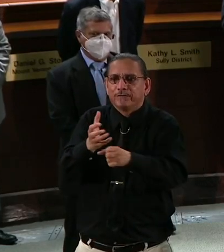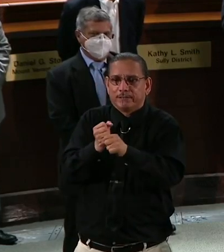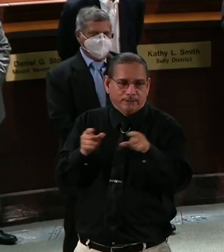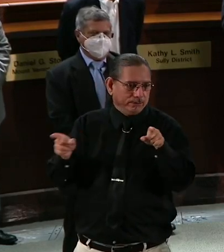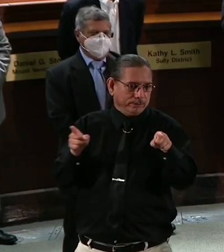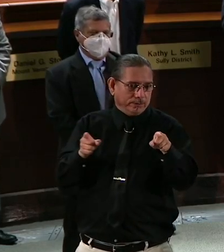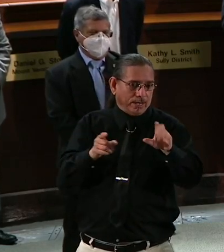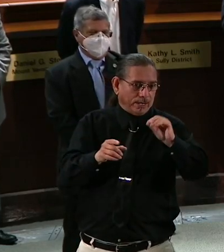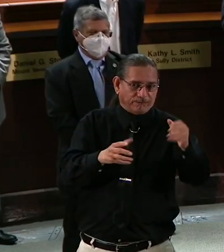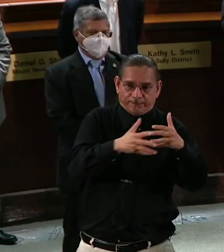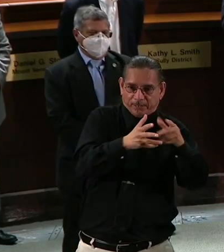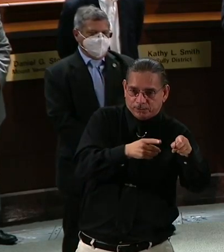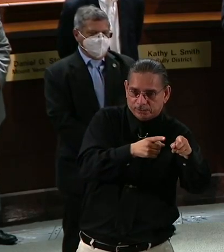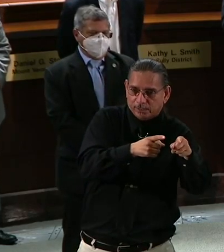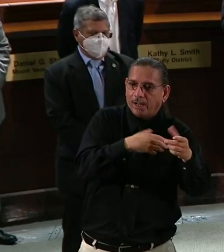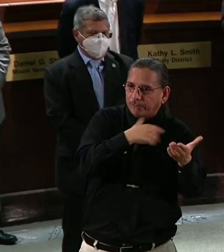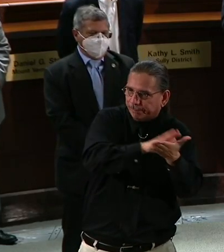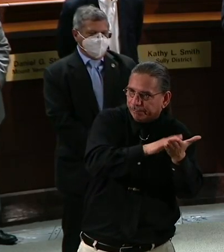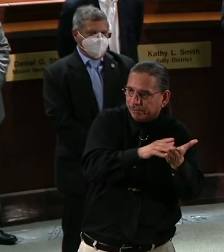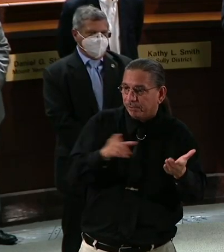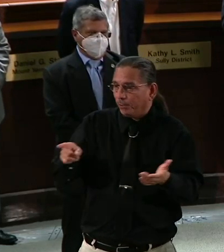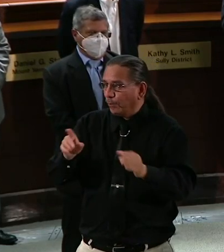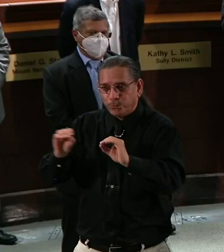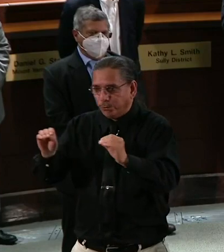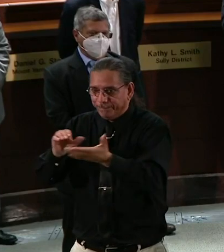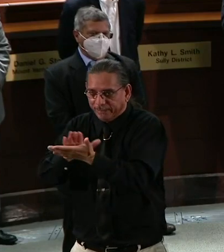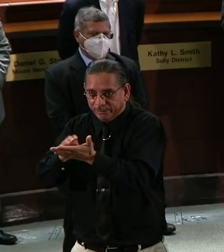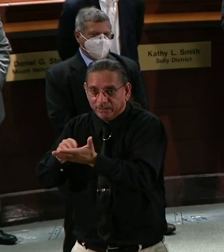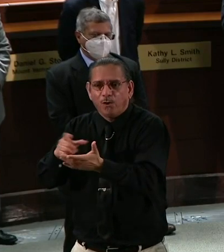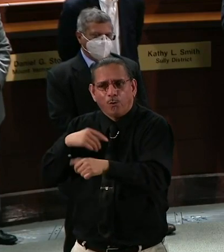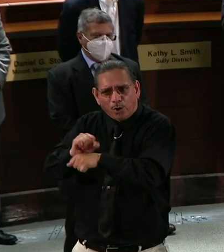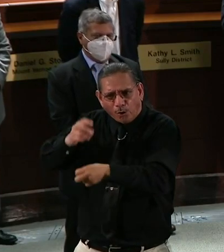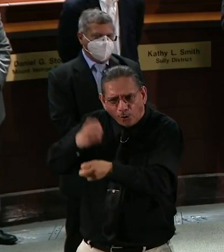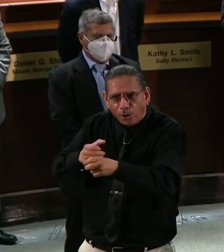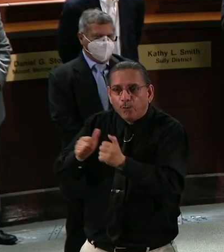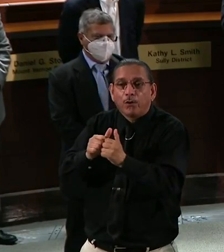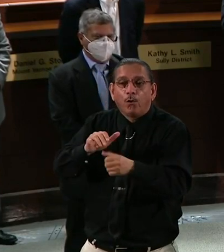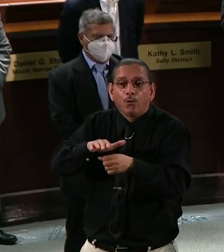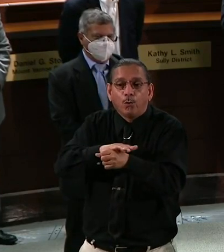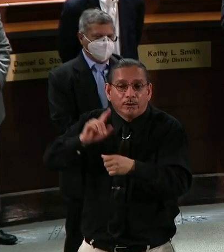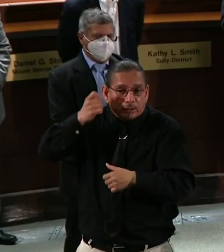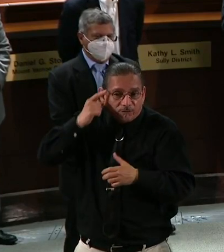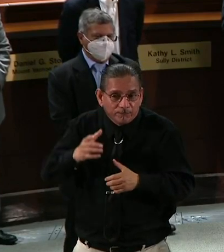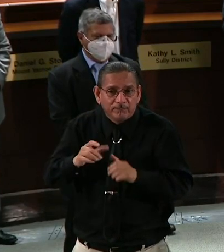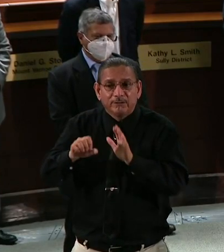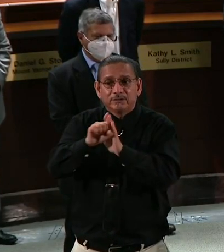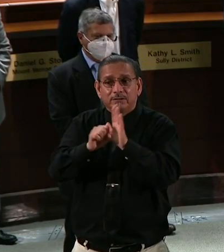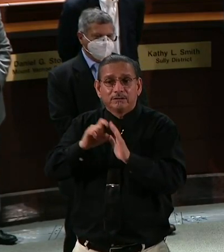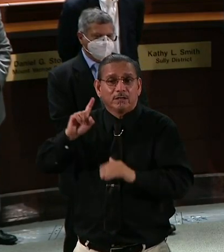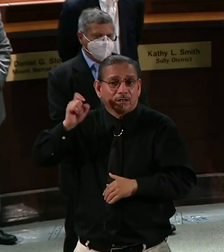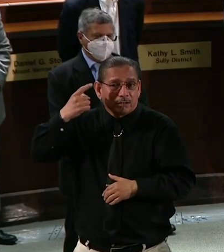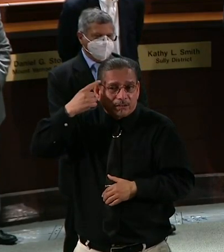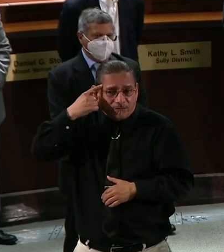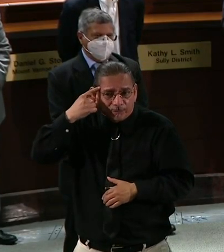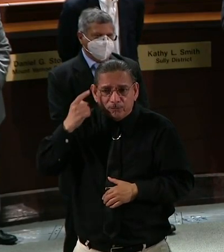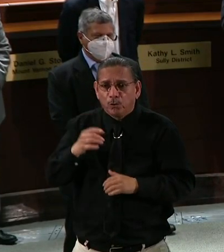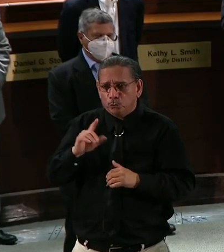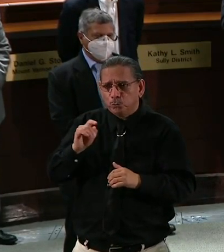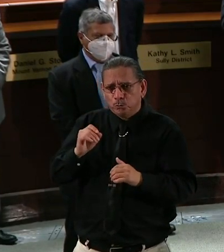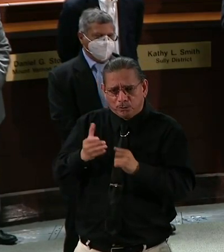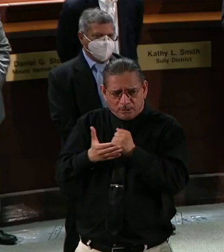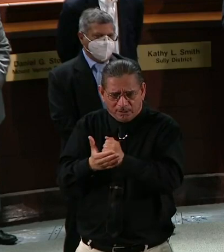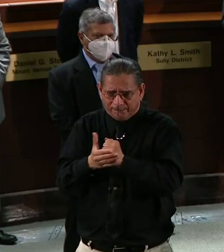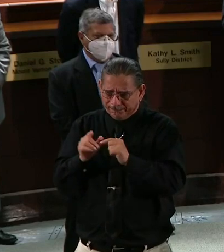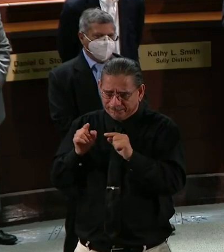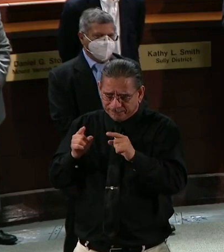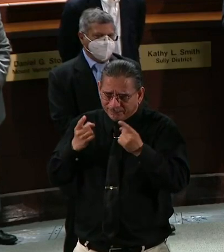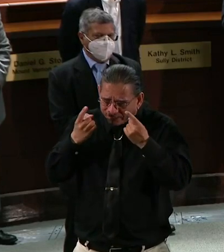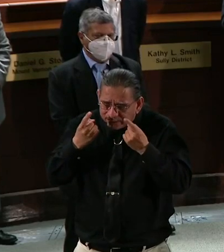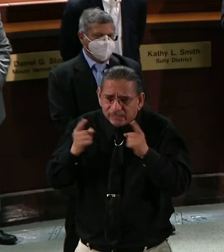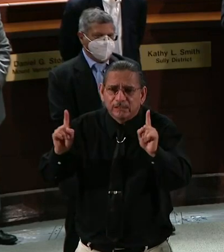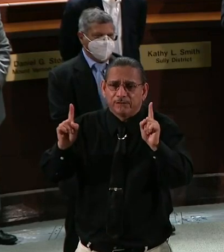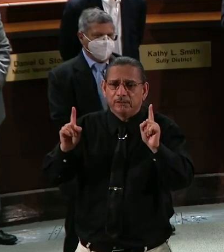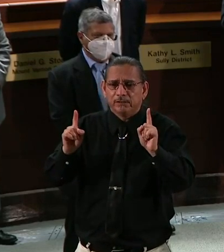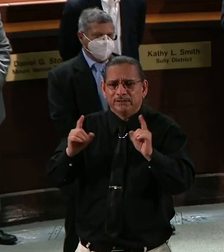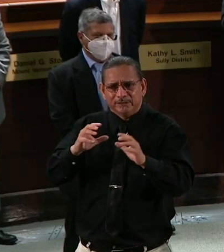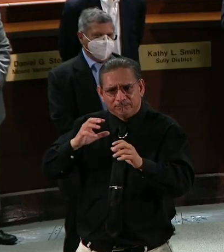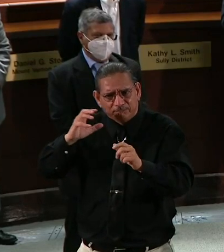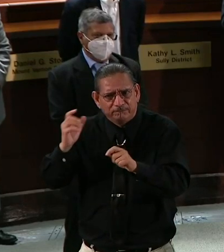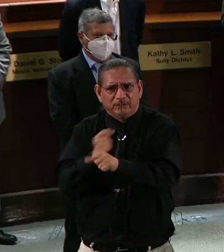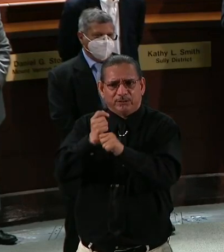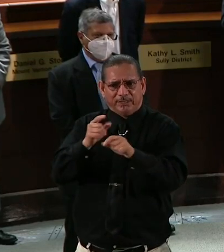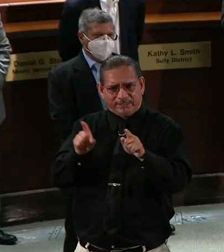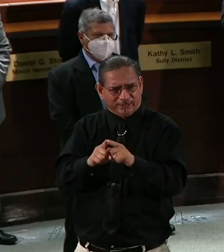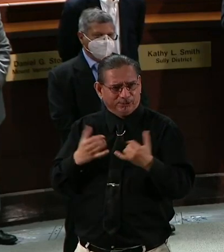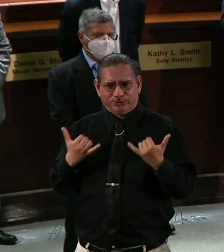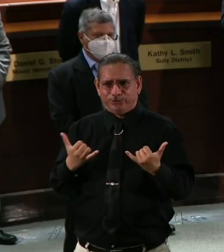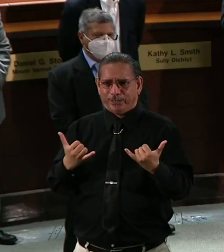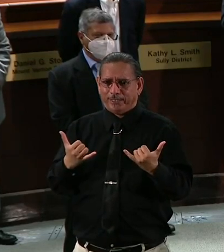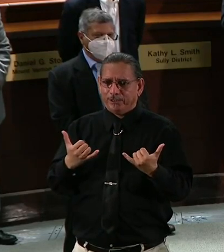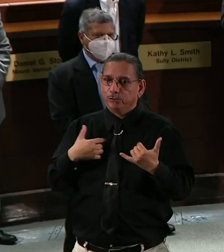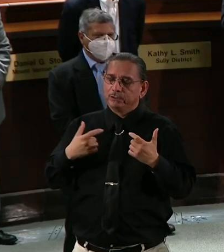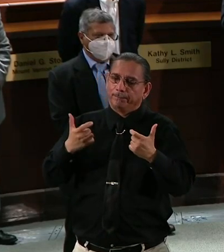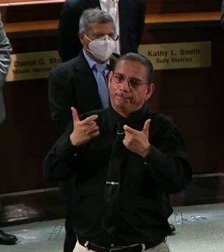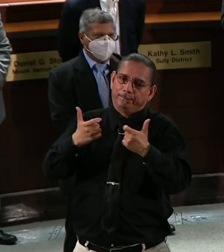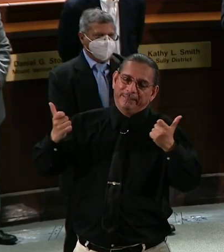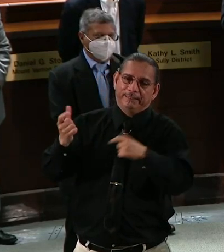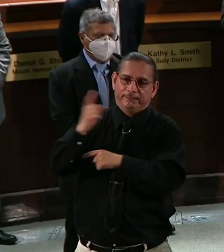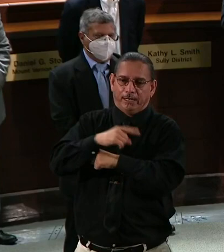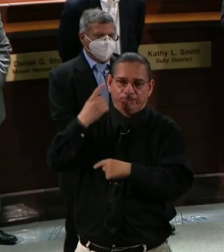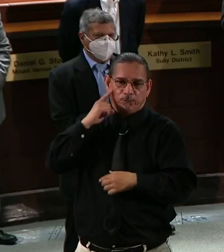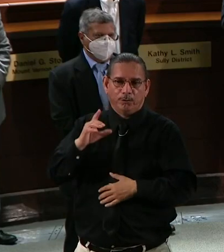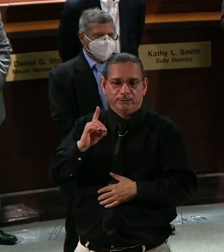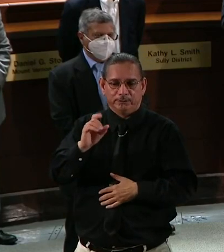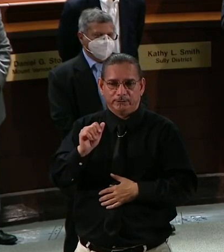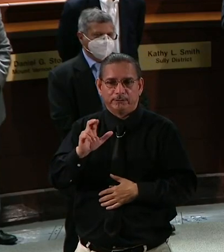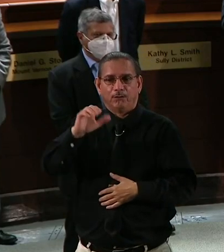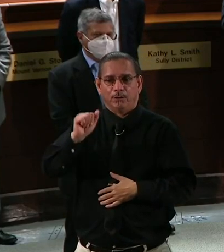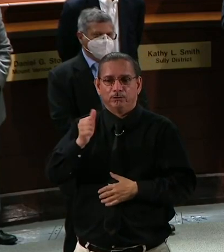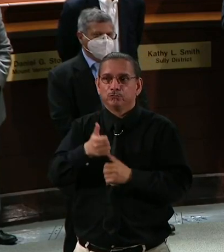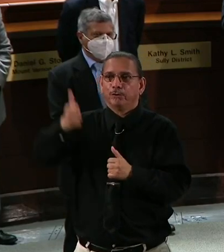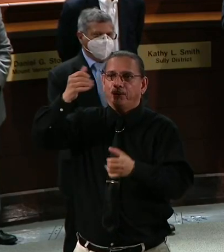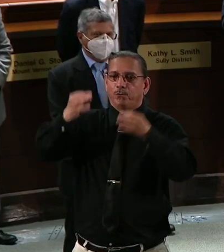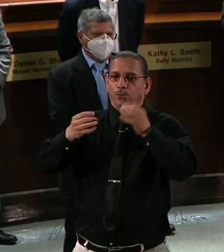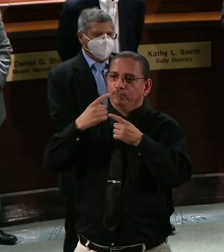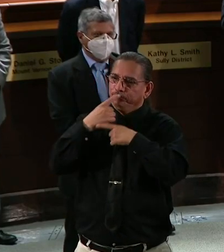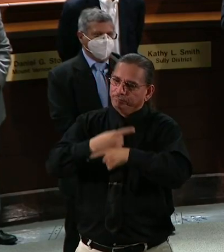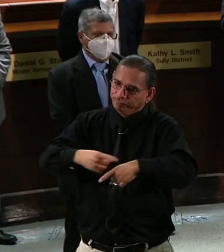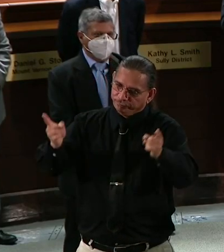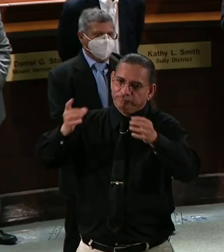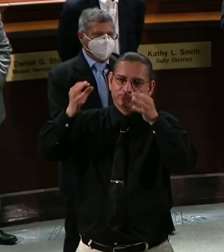THE TO TOUCH YOUR INTERCEPT AND